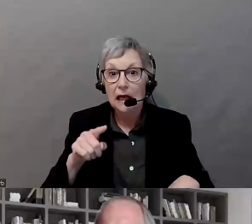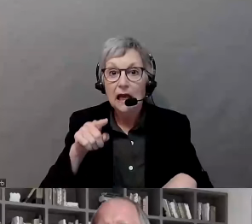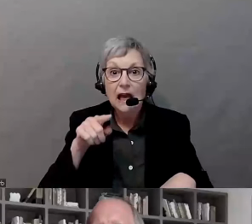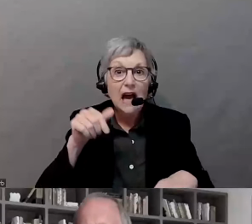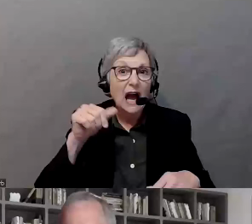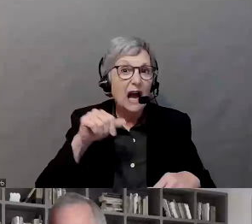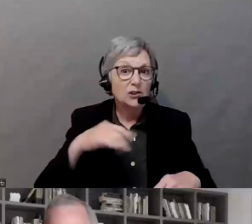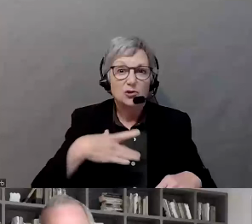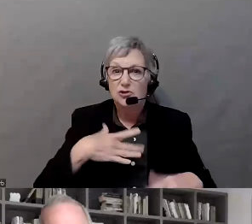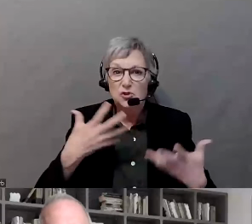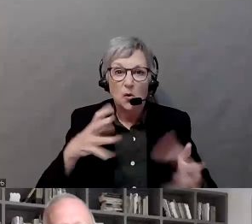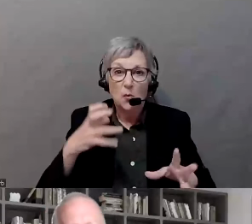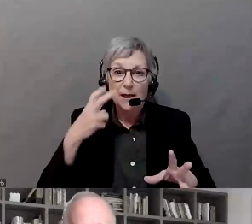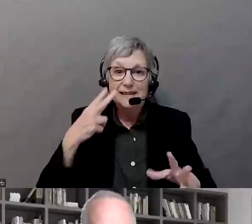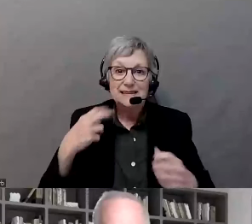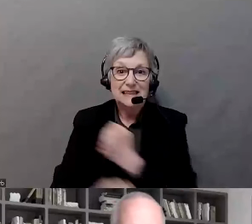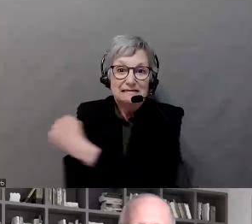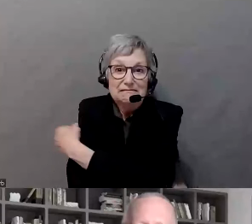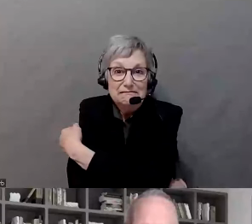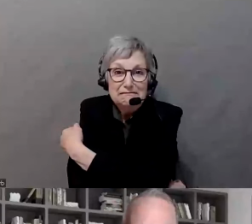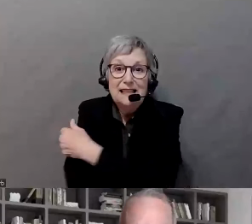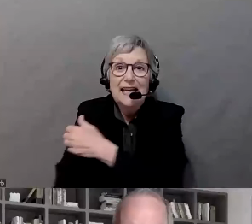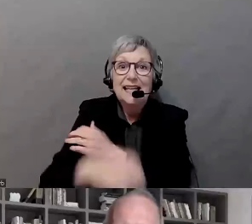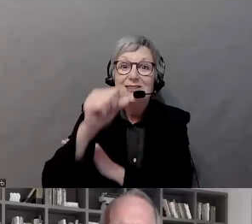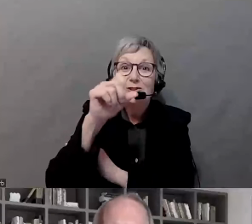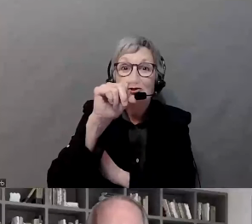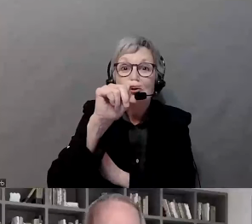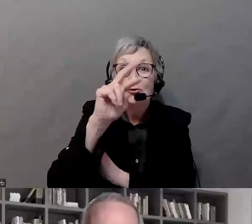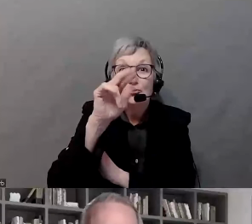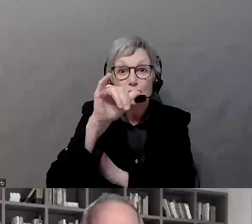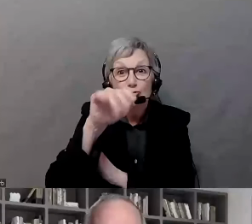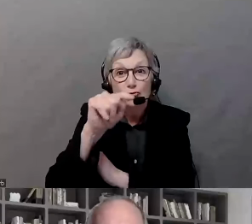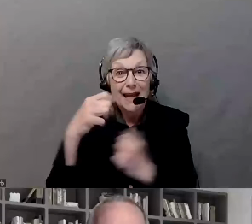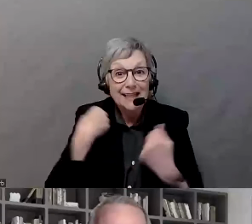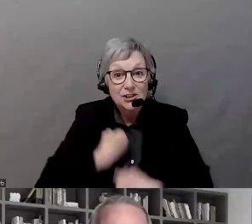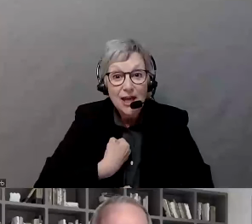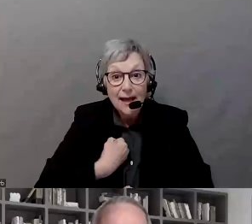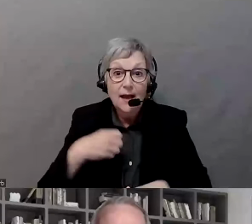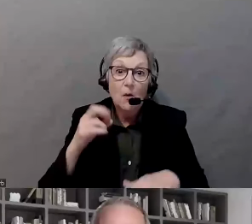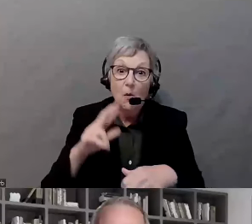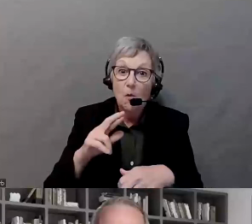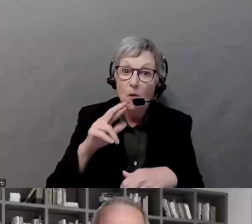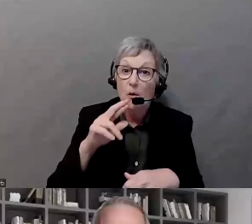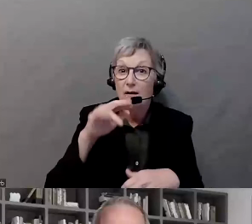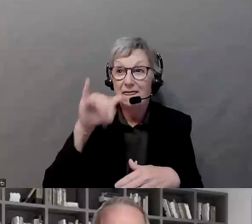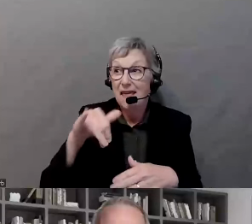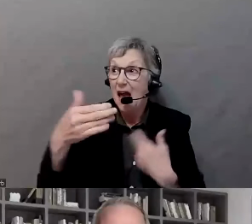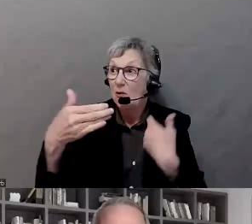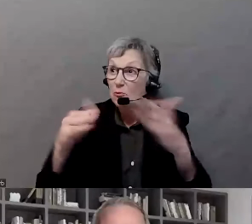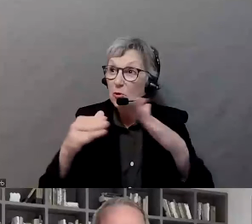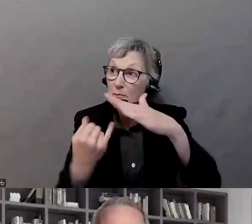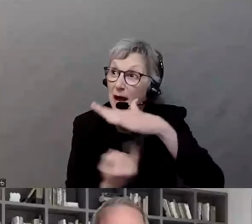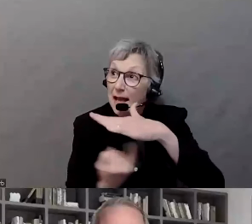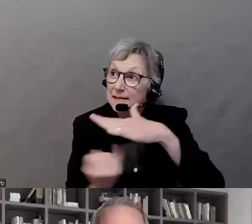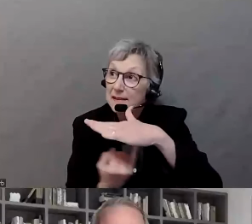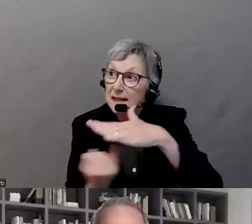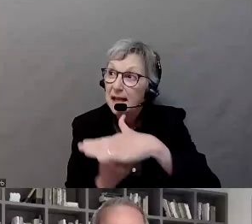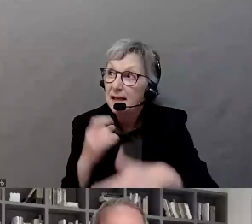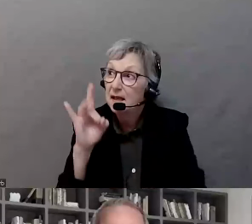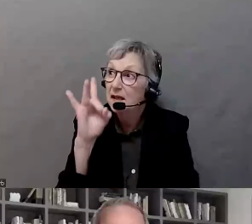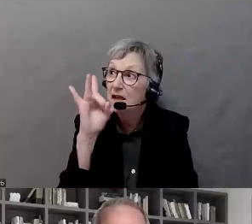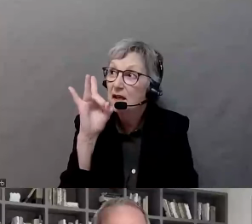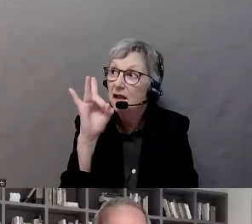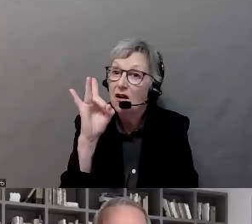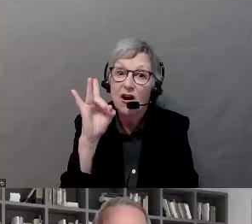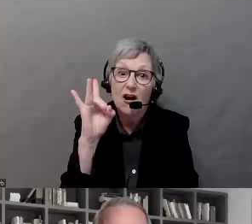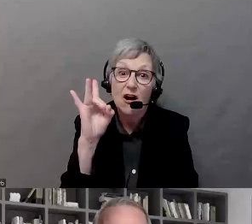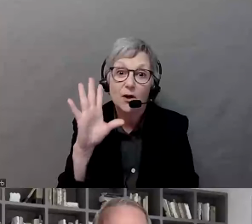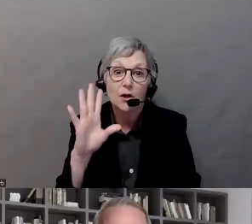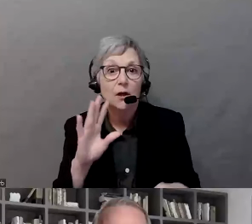ROOM AND THINKING HOW INHUMANE THAT IS. SO THE FACT THAT WHEN YOU LEARN BETTER, WE